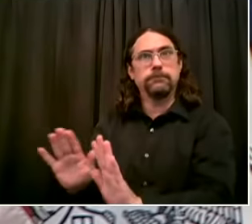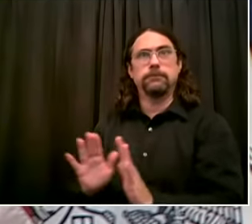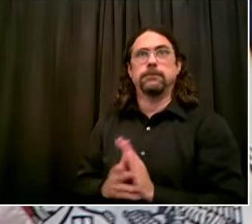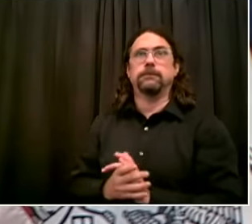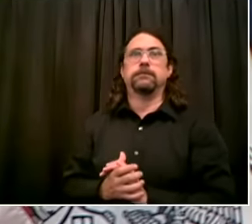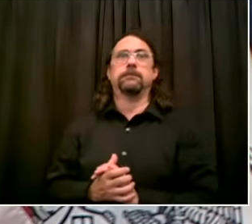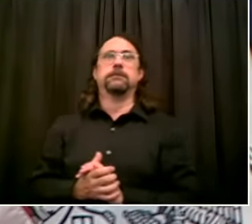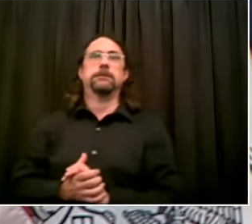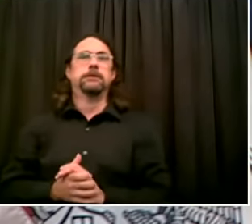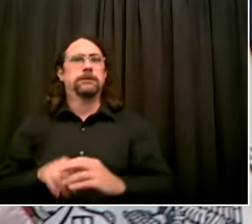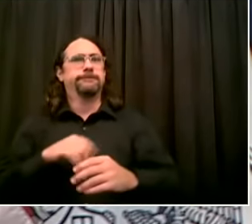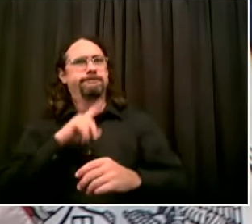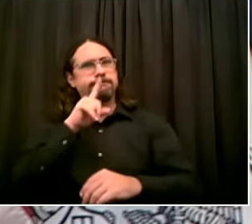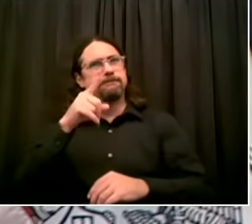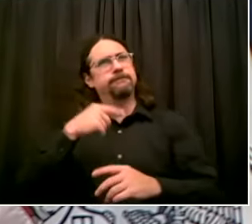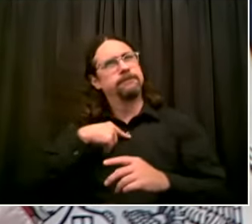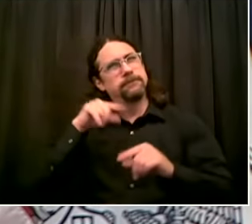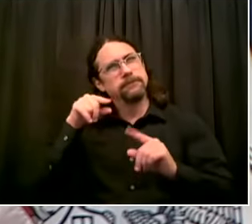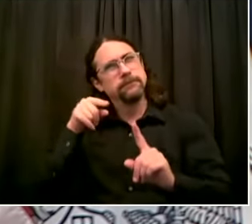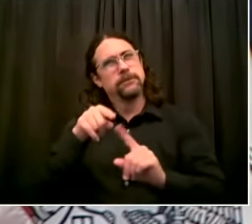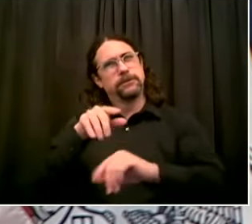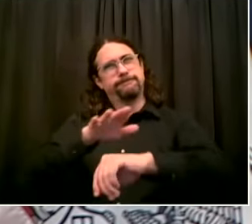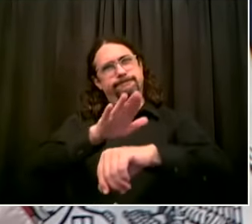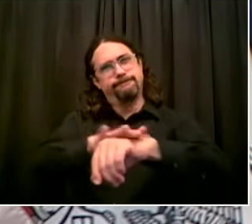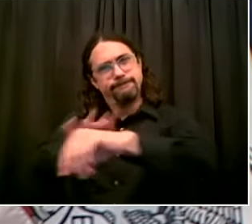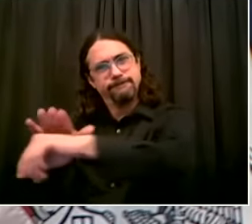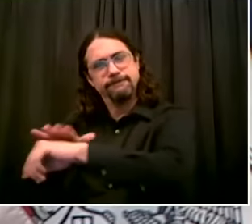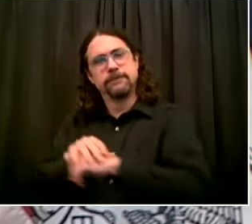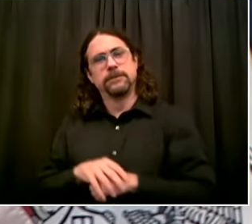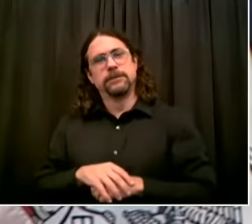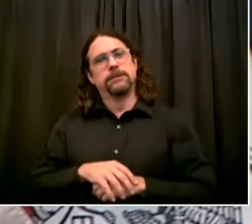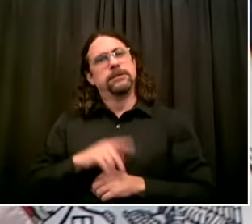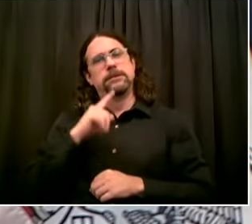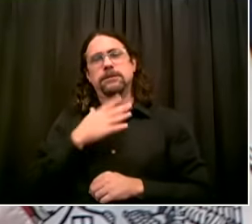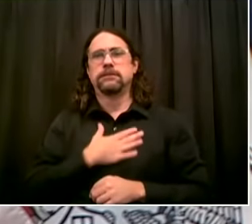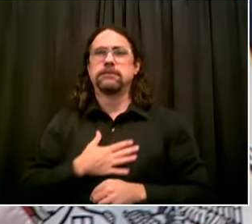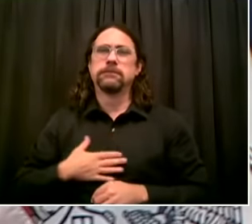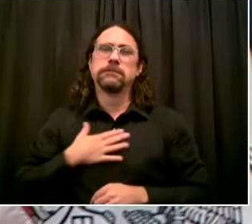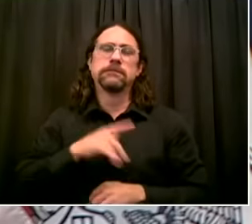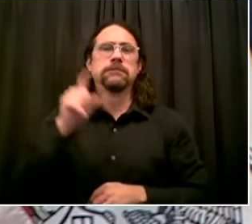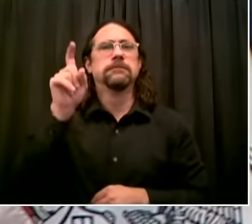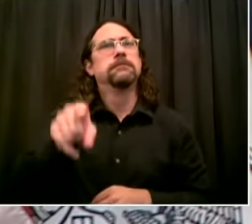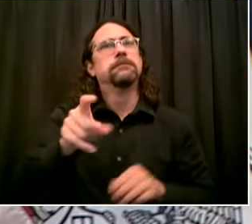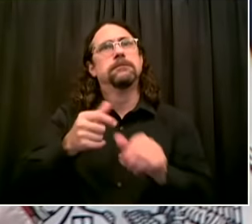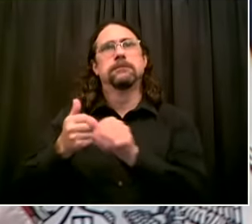ONE. WILL BE REMINDED IT IS REQUIRED. NUN WHO REFUSES TO WEAR A FACE COVERING WILL BE